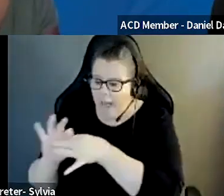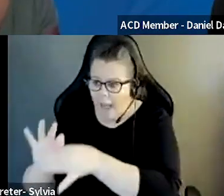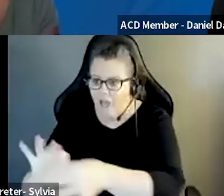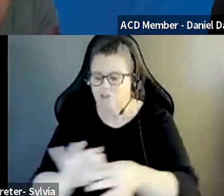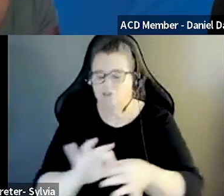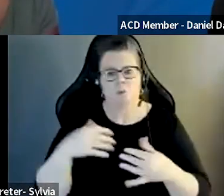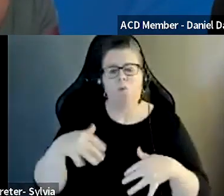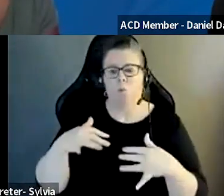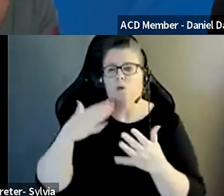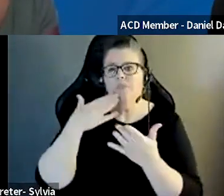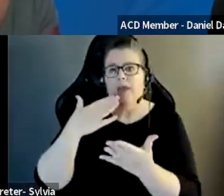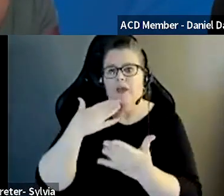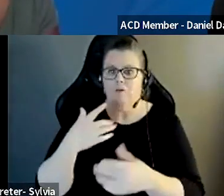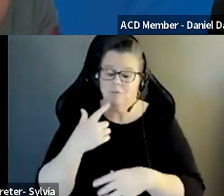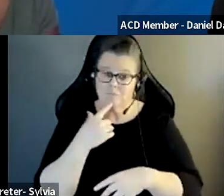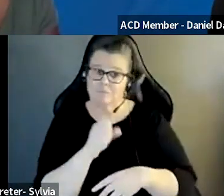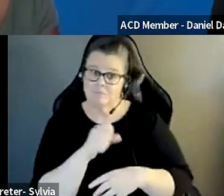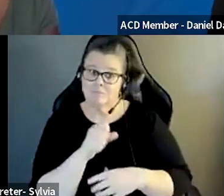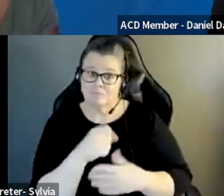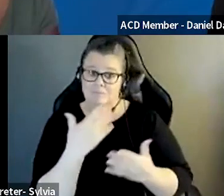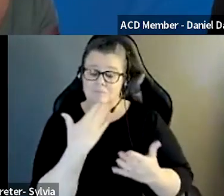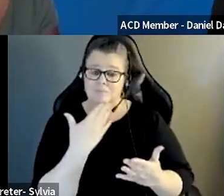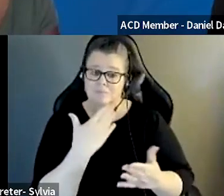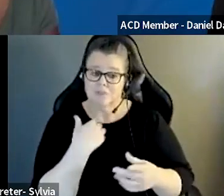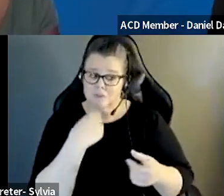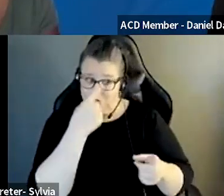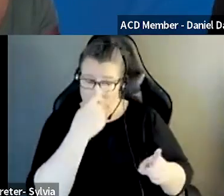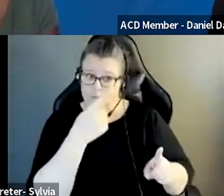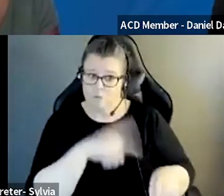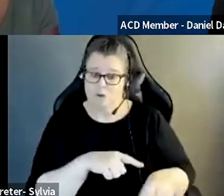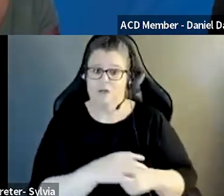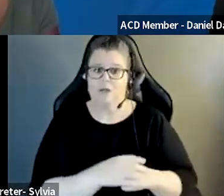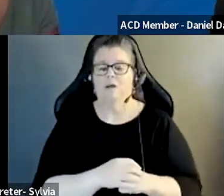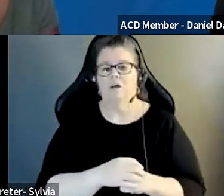Well said. So we do for the terms of reference need